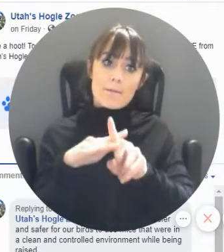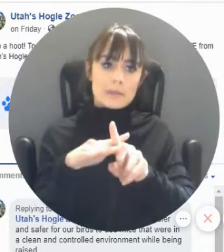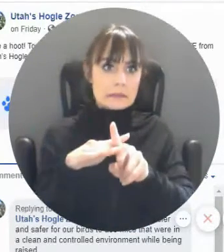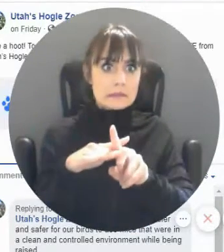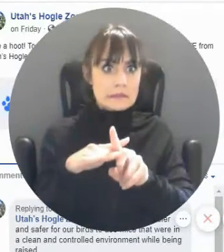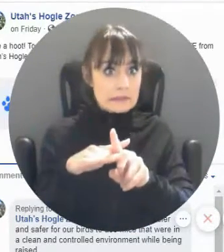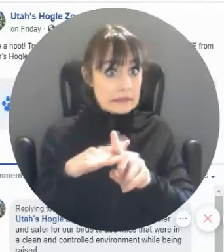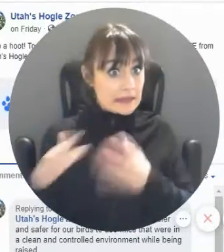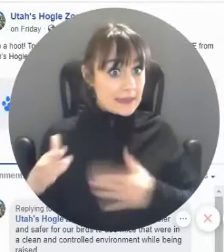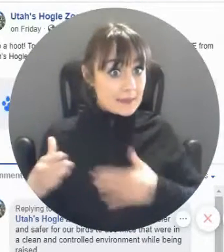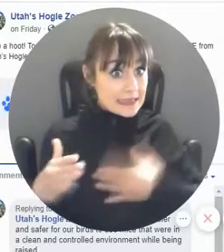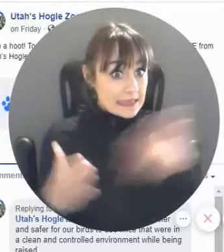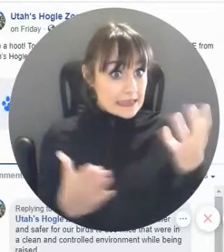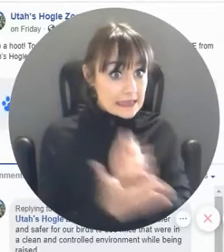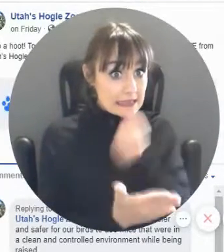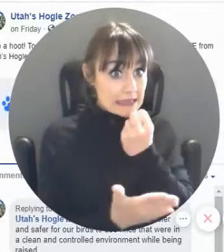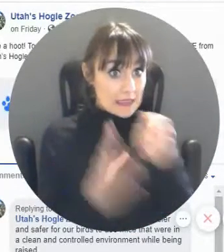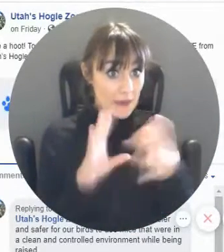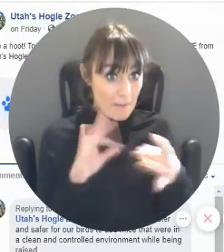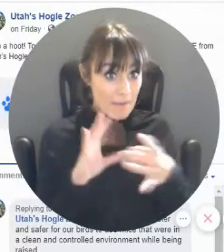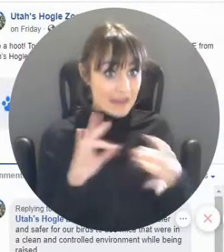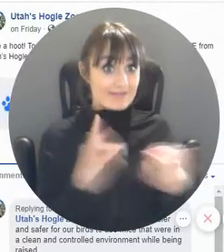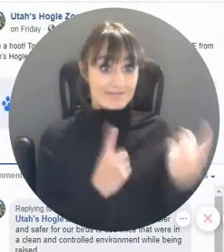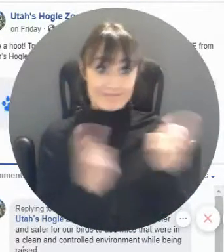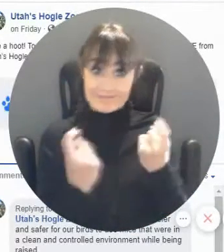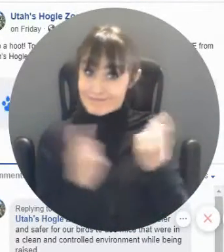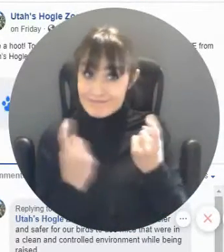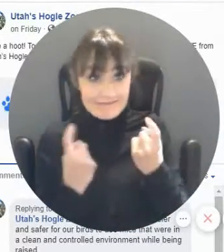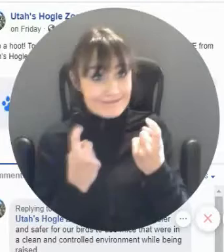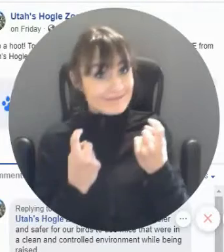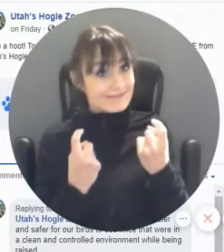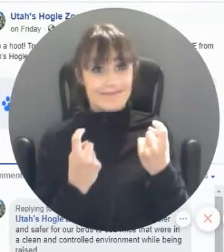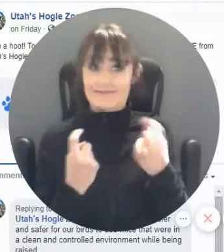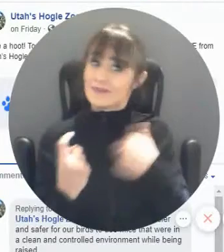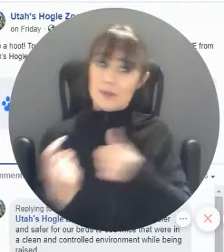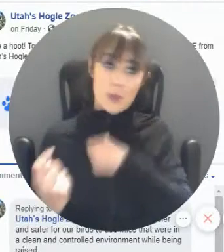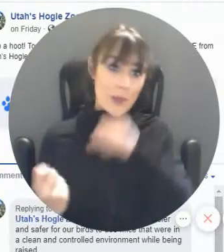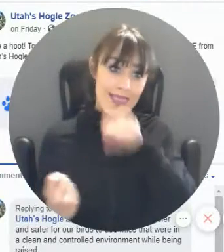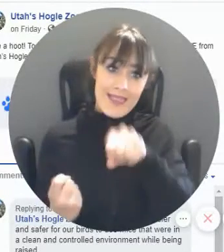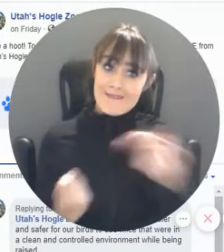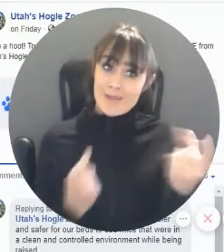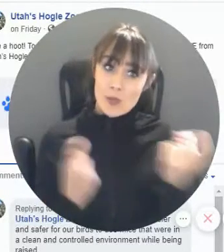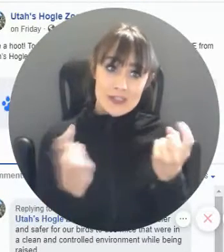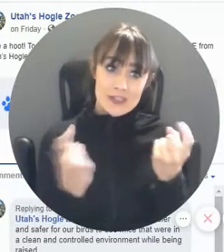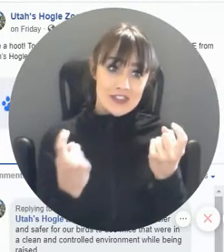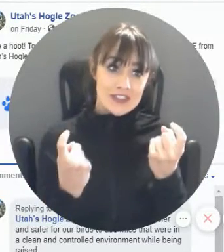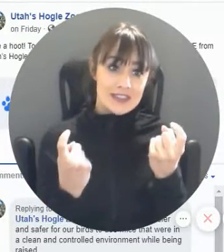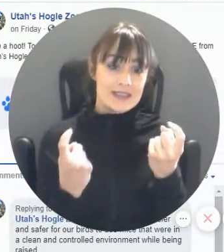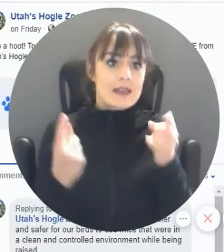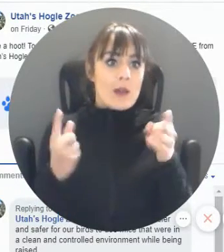and ask questions. We really love those. And, while your fingers are limbered up, you will see